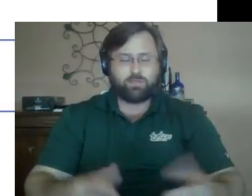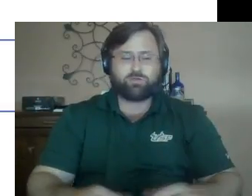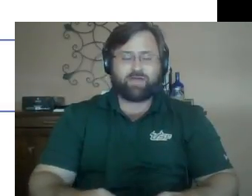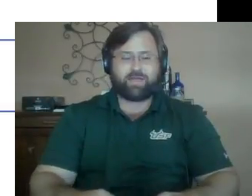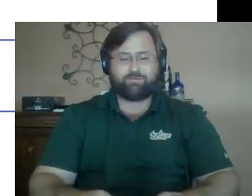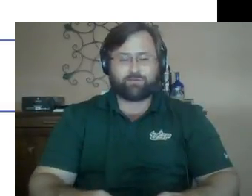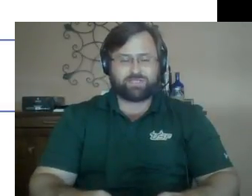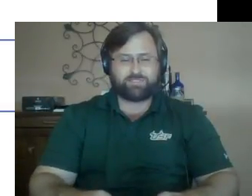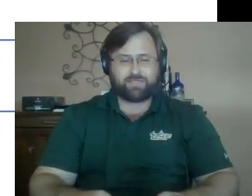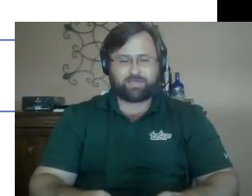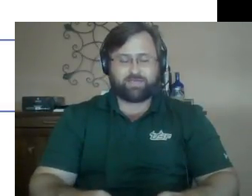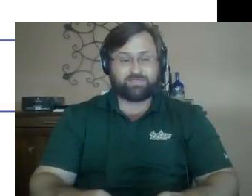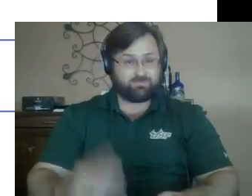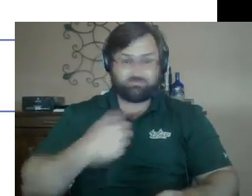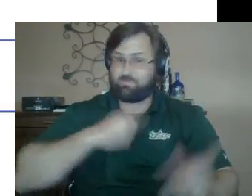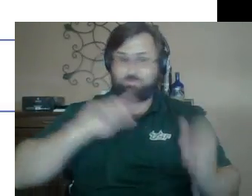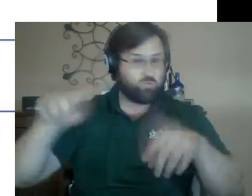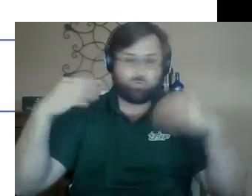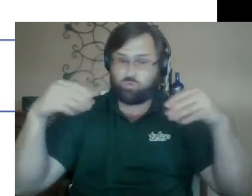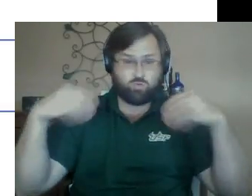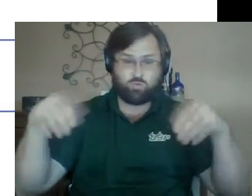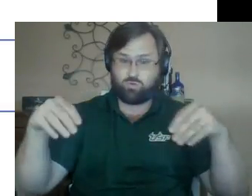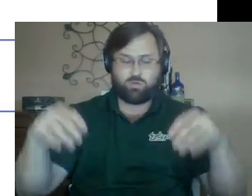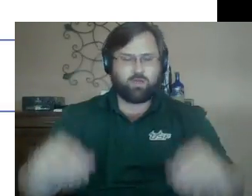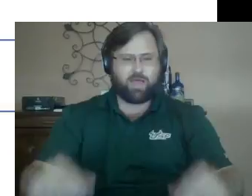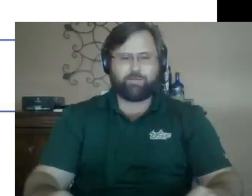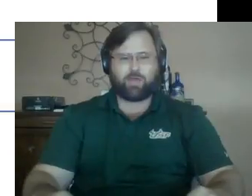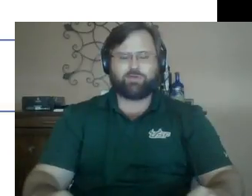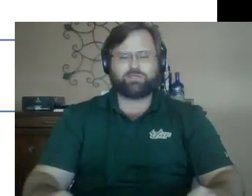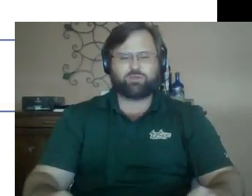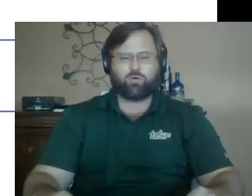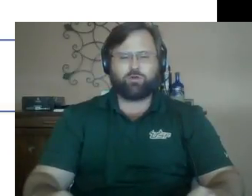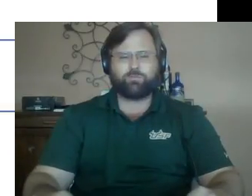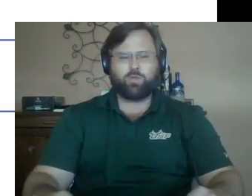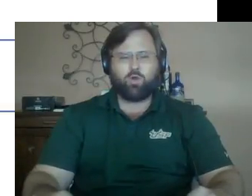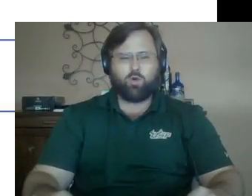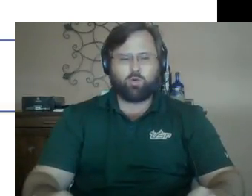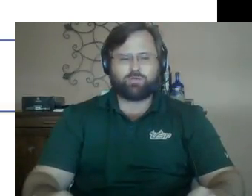so if i had the first sentence like this I'm not going to the store or the